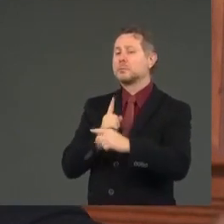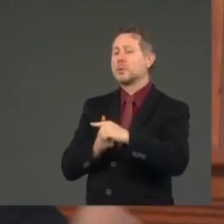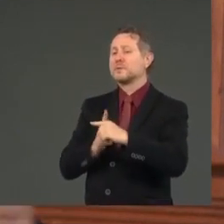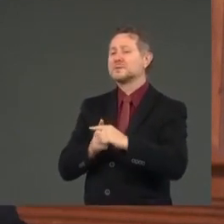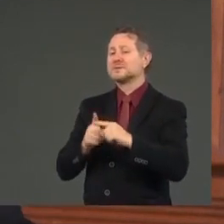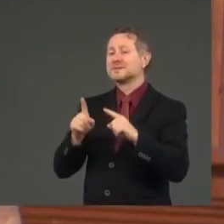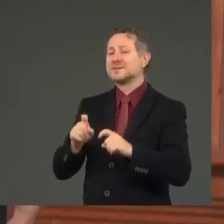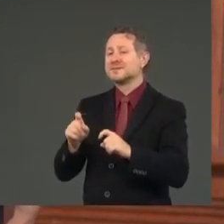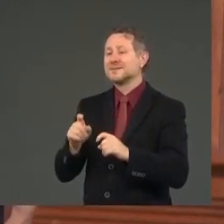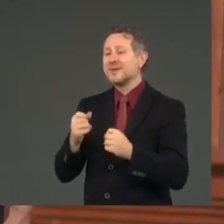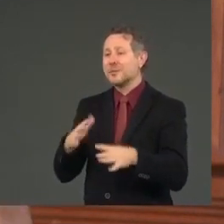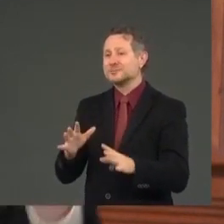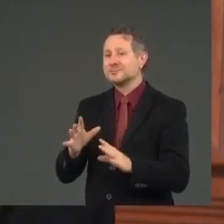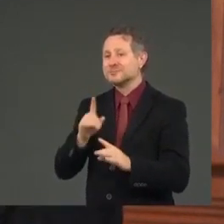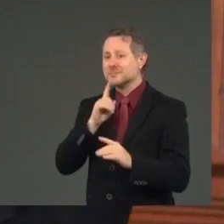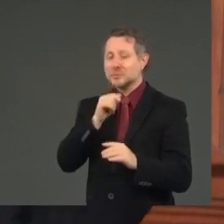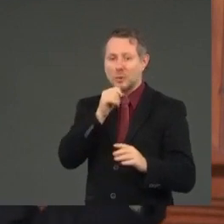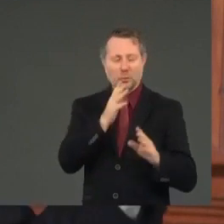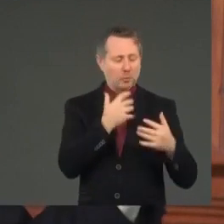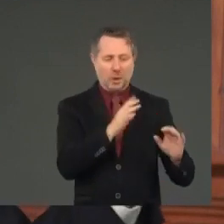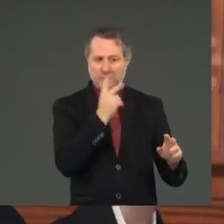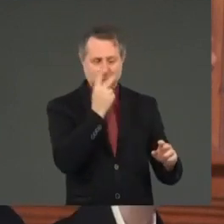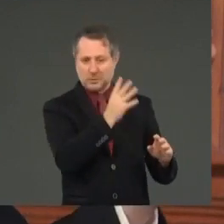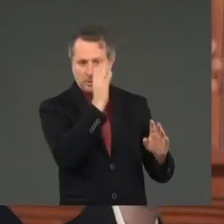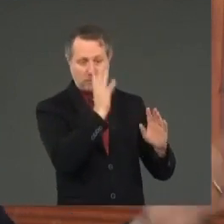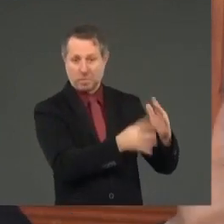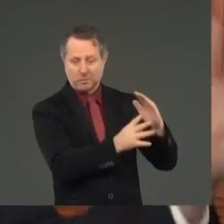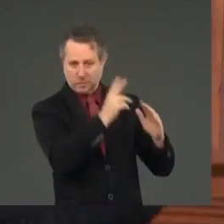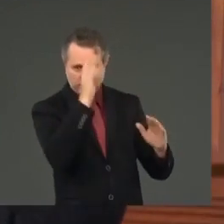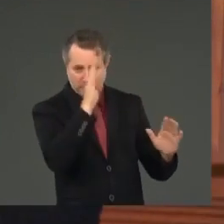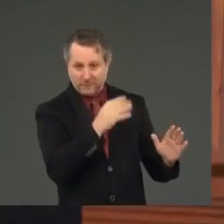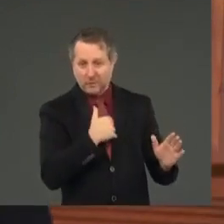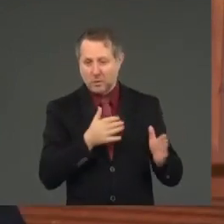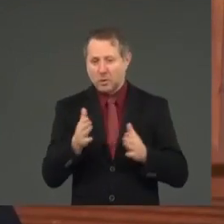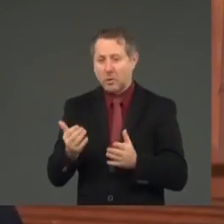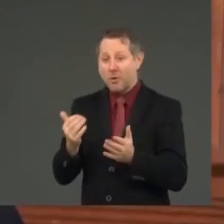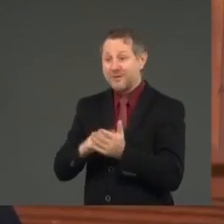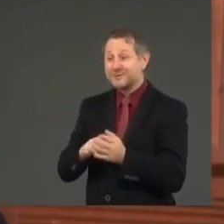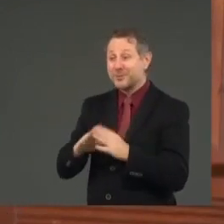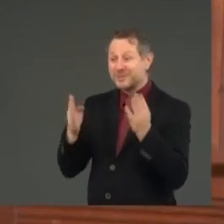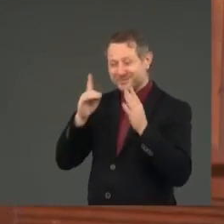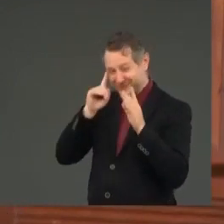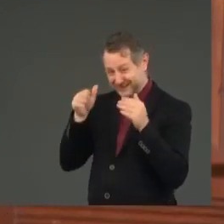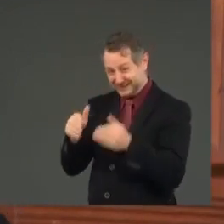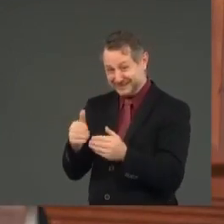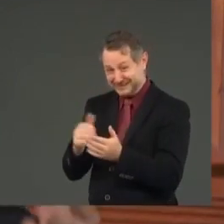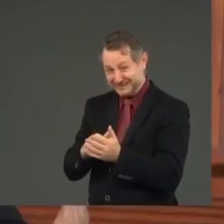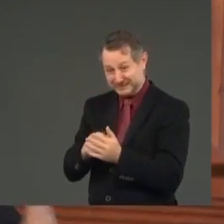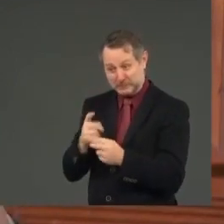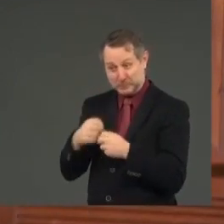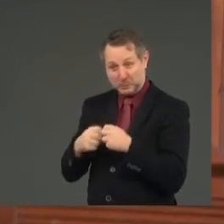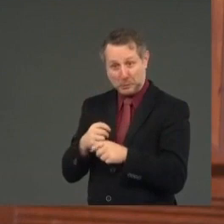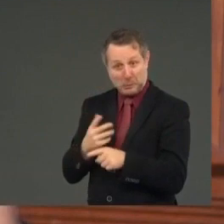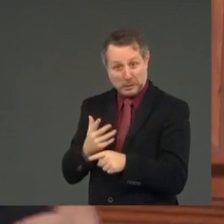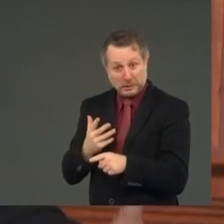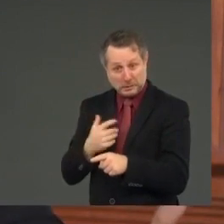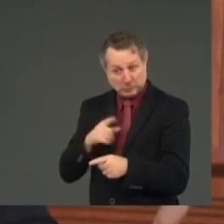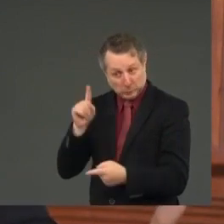REOPENING, WE'LL TAKE A BROADER LOOK AT NEW INFECTION RATES, NEW POSITIVE TESTS. BECAUSE THAT'S REAL TIME, WE DON'T WANT TO BE ON A LAG ANYMORE.